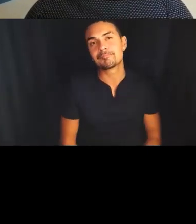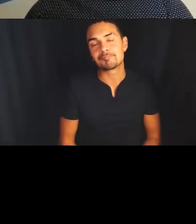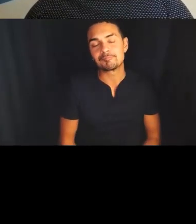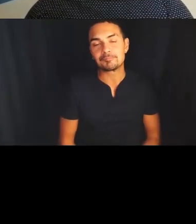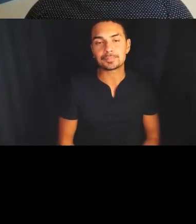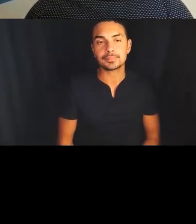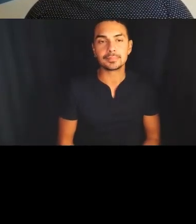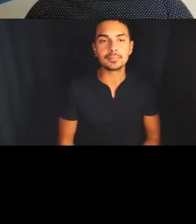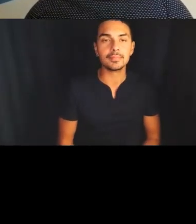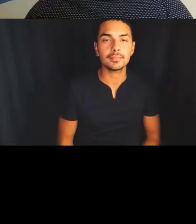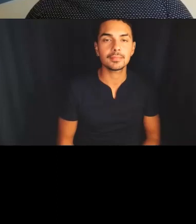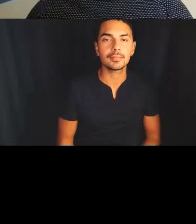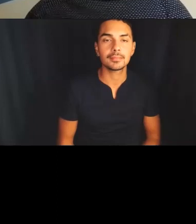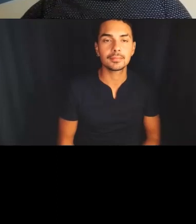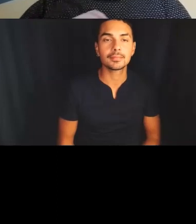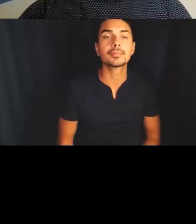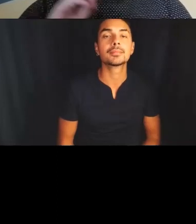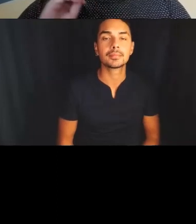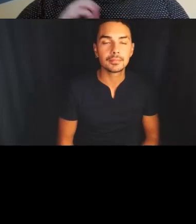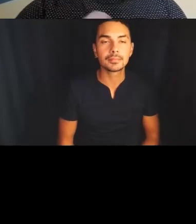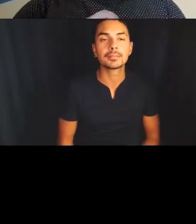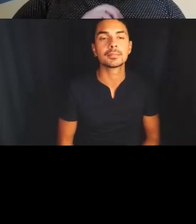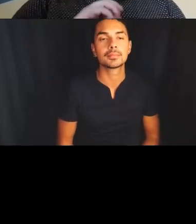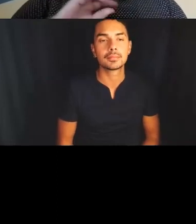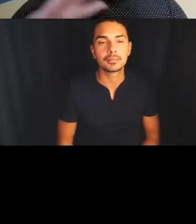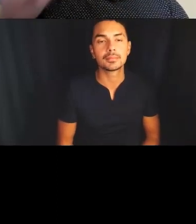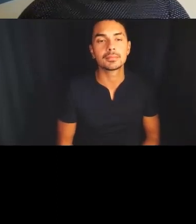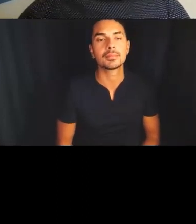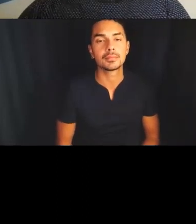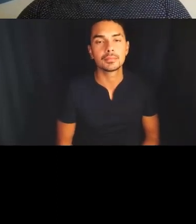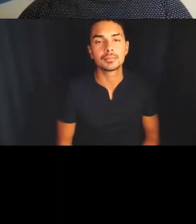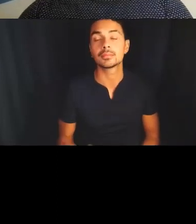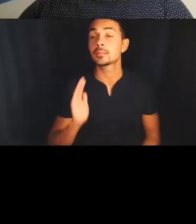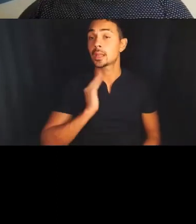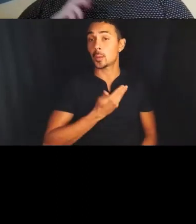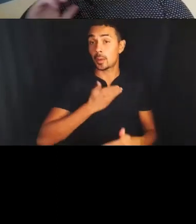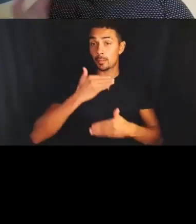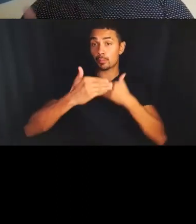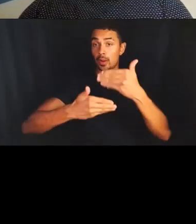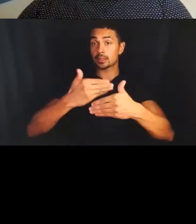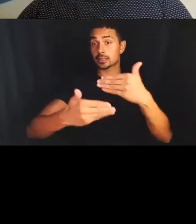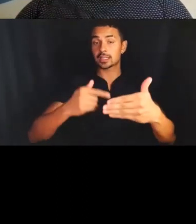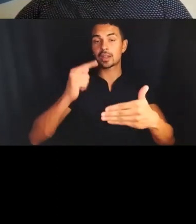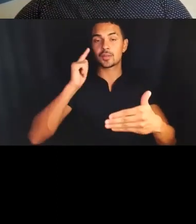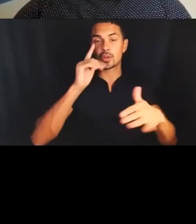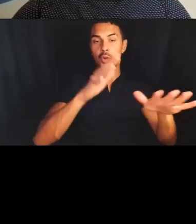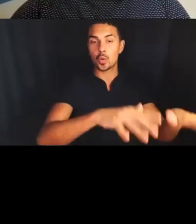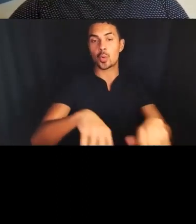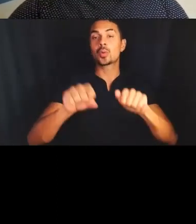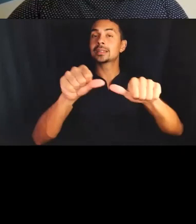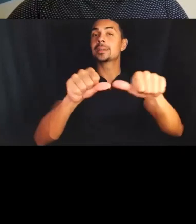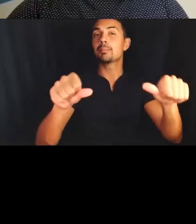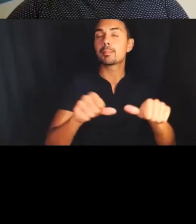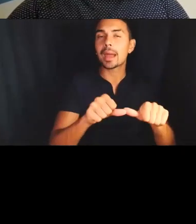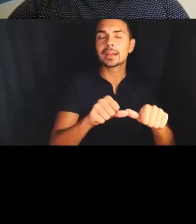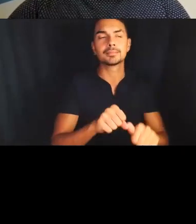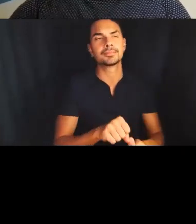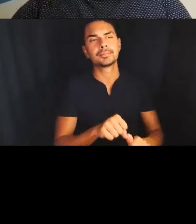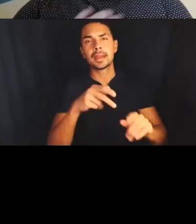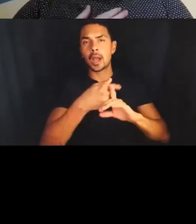So a little bit more about kind of our process for holding the spaces and finding people to participate.